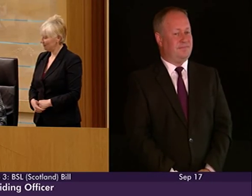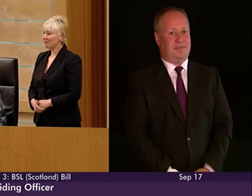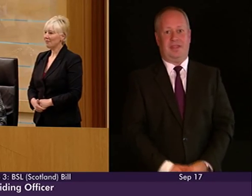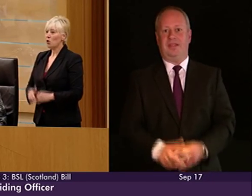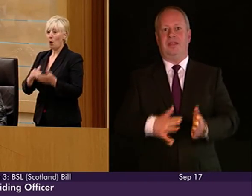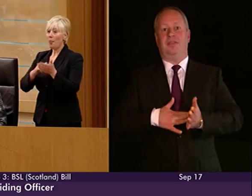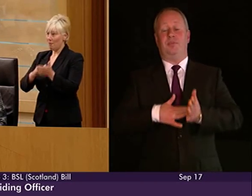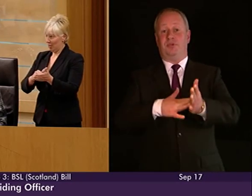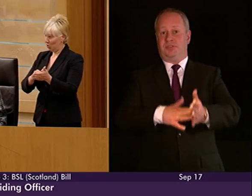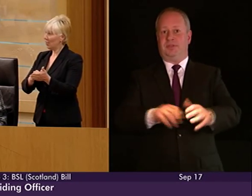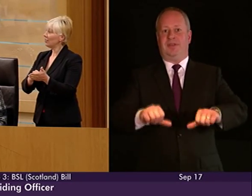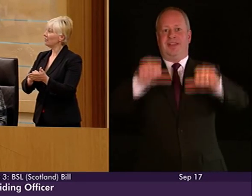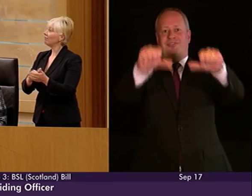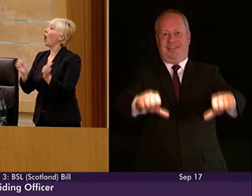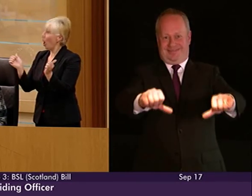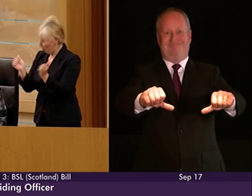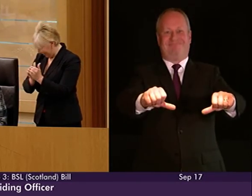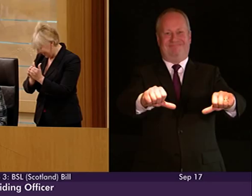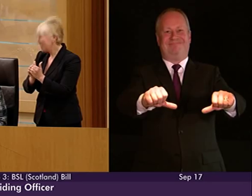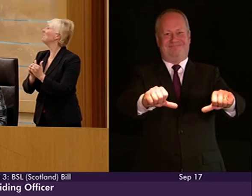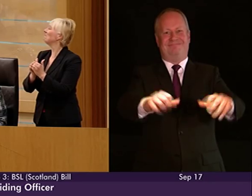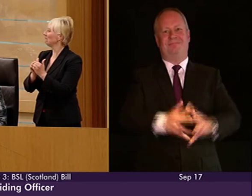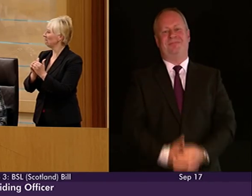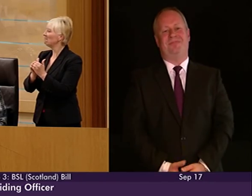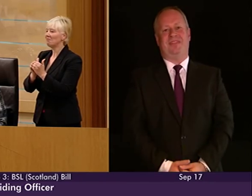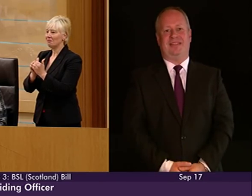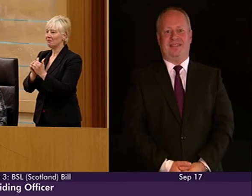The Presiding Officer: The motion is agreed to and the